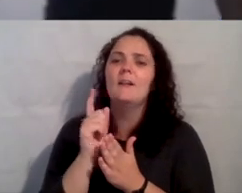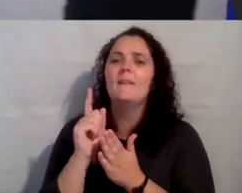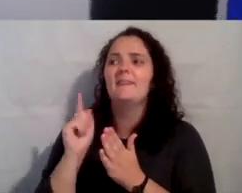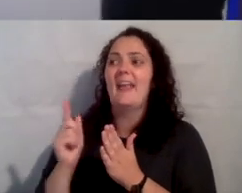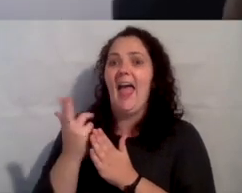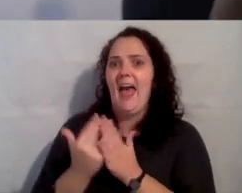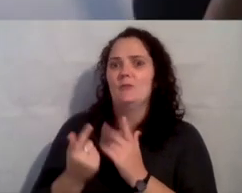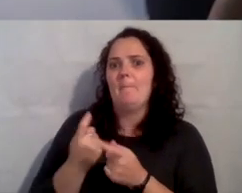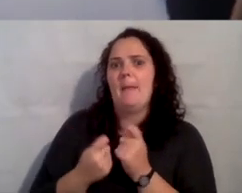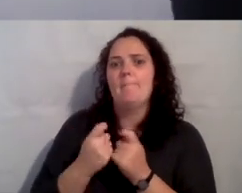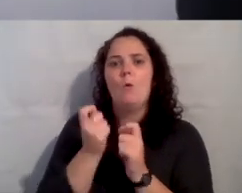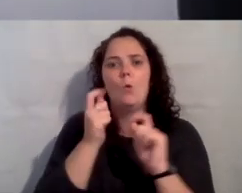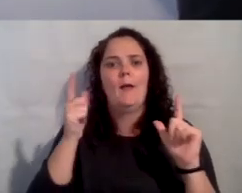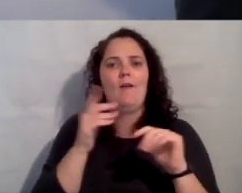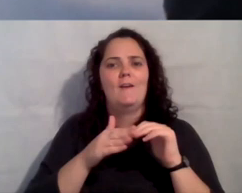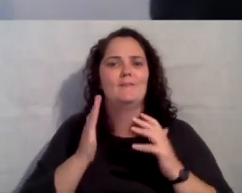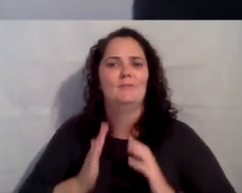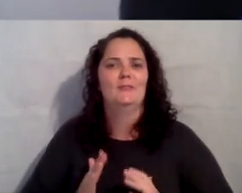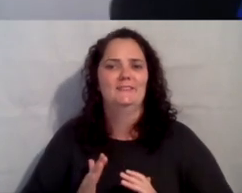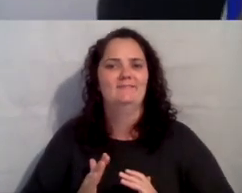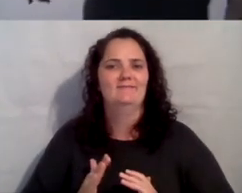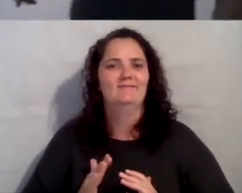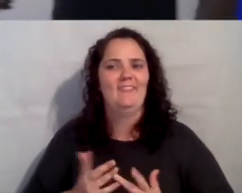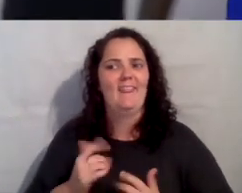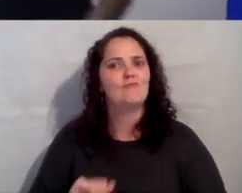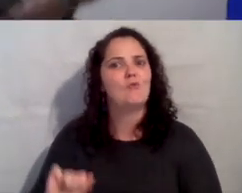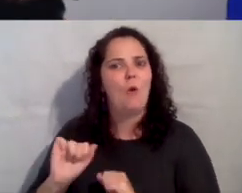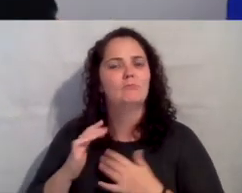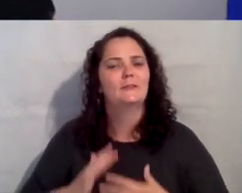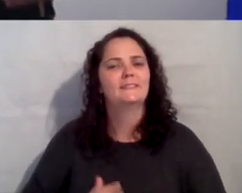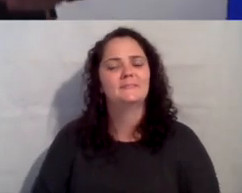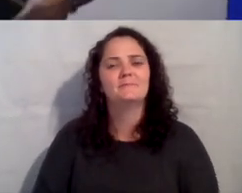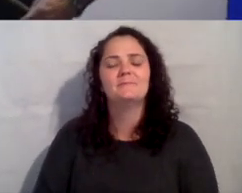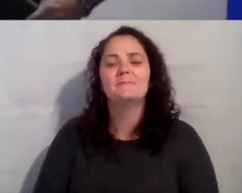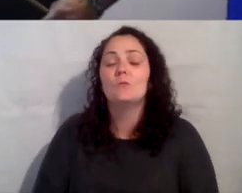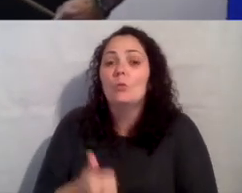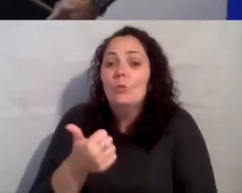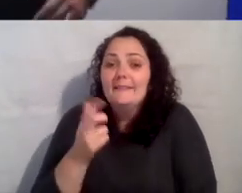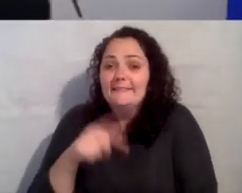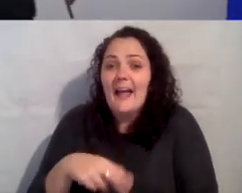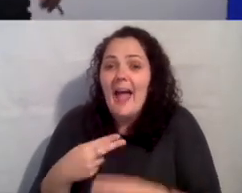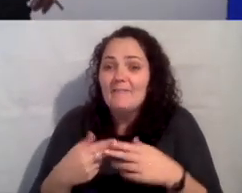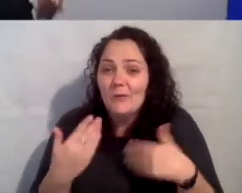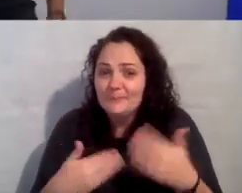understandings of the body. Alright so that first one was a good start, that was a little bit to get us going. Now